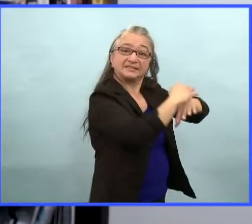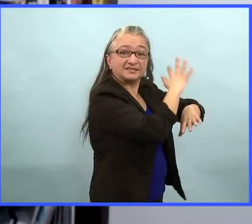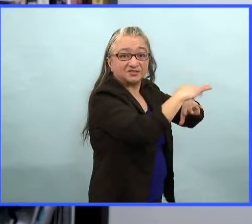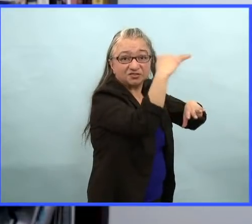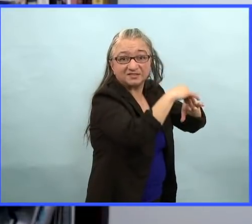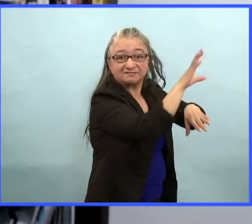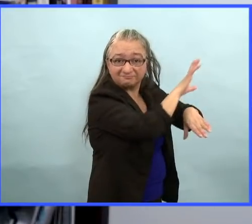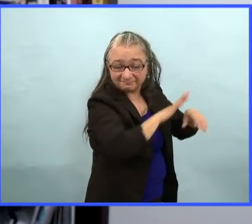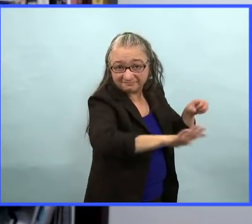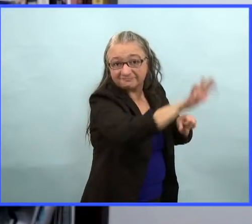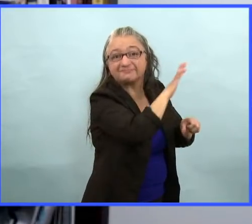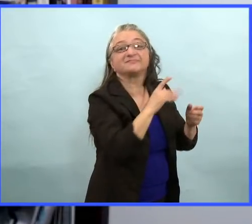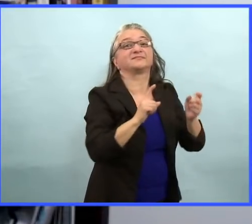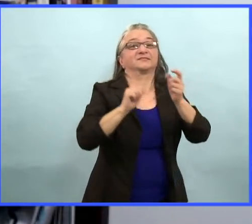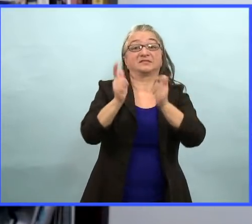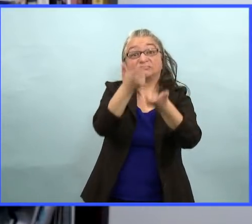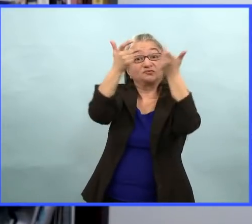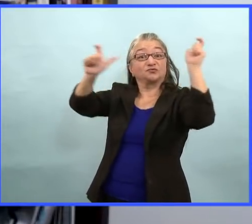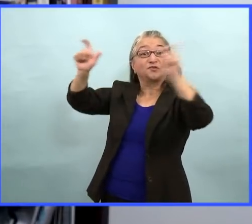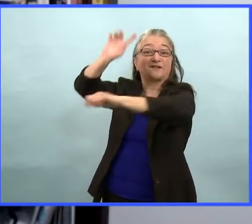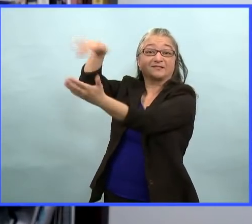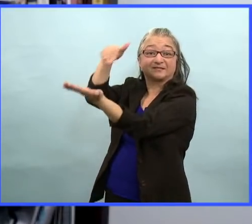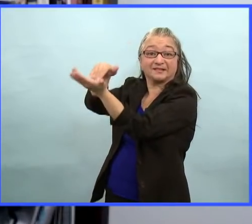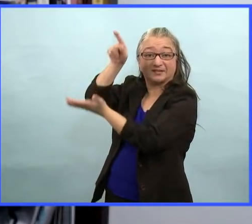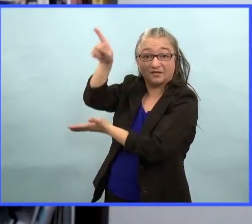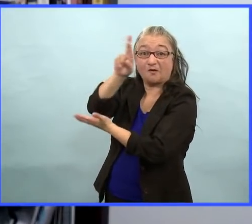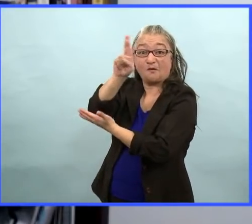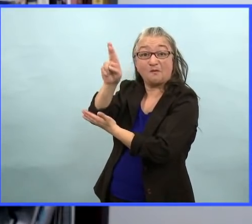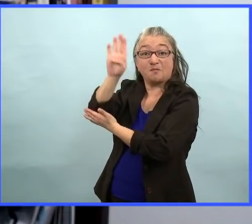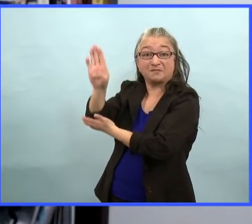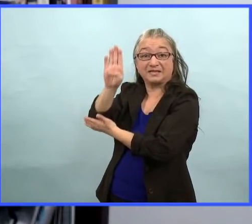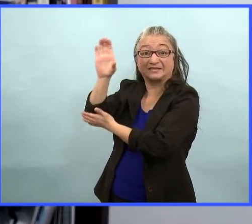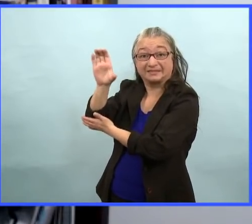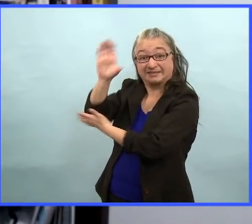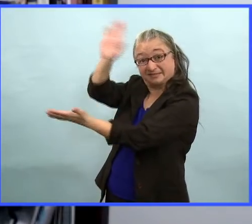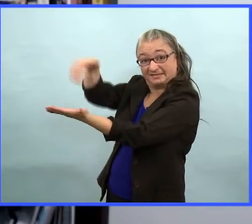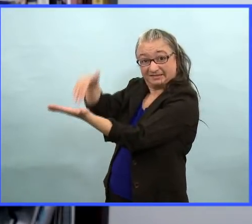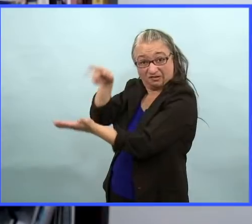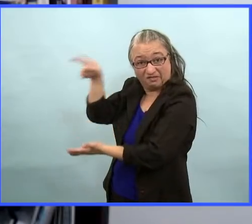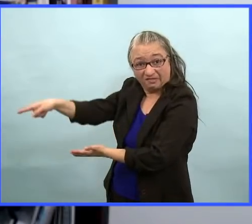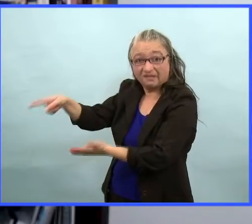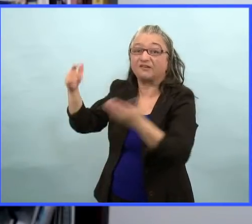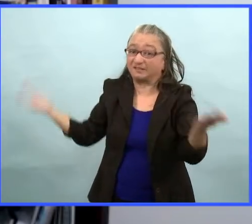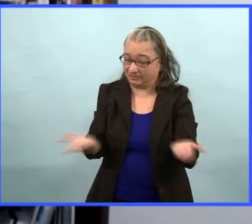the rbc convention center site in winnipeg is accepting watkins again so this is a great